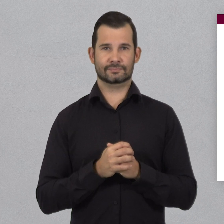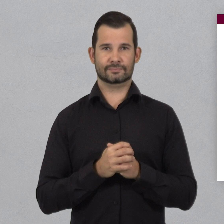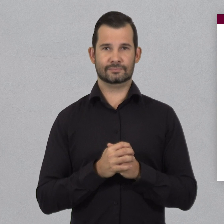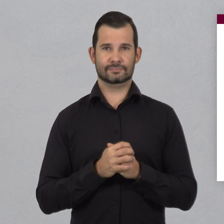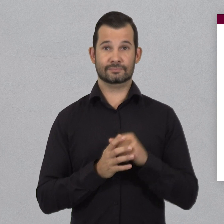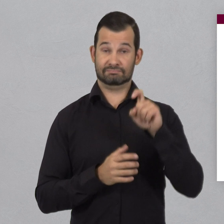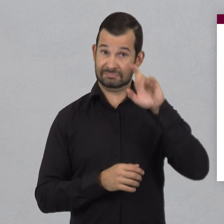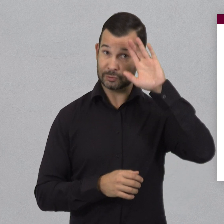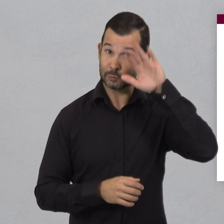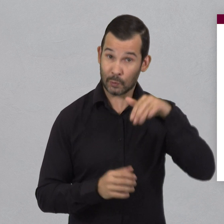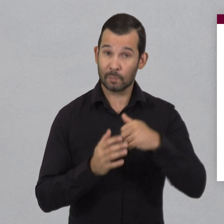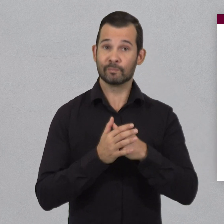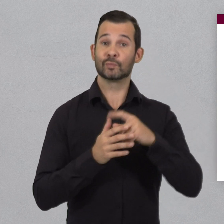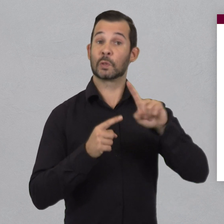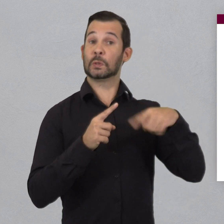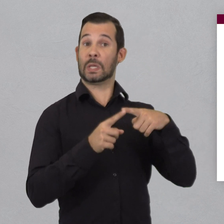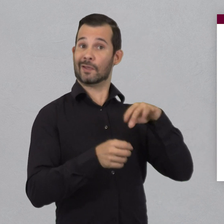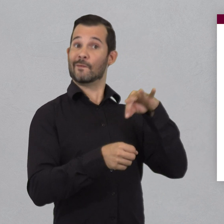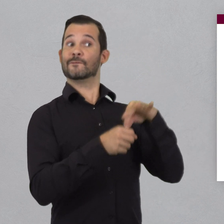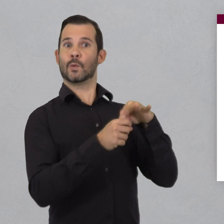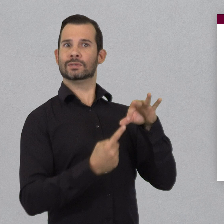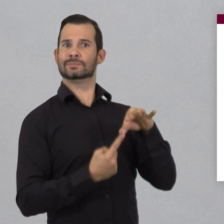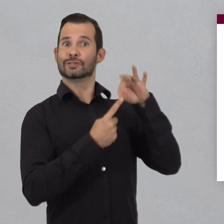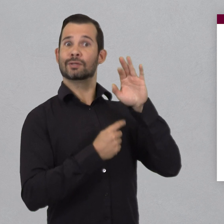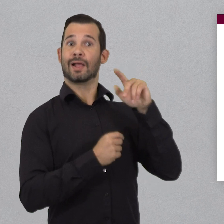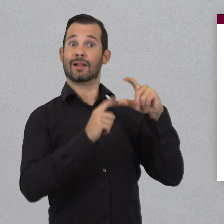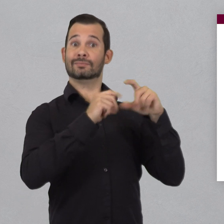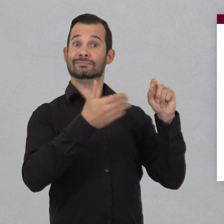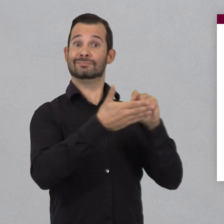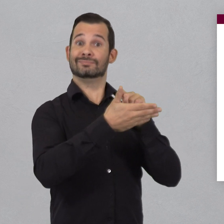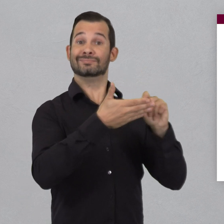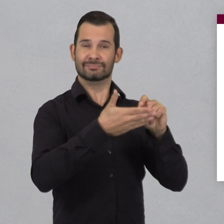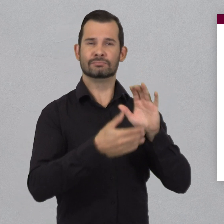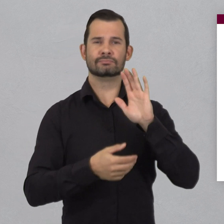Did you know? When you vote by special ballot, your ballot won’t